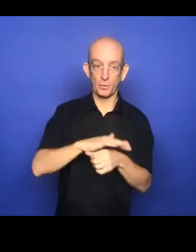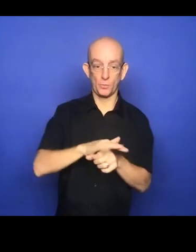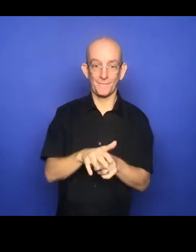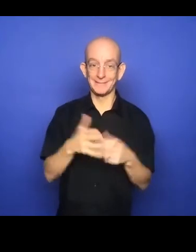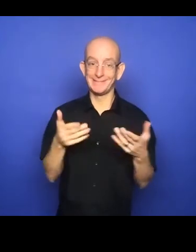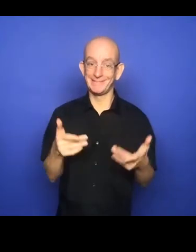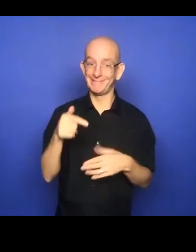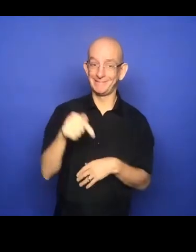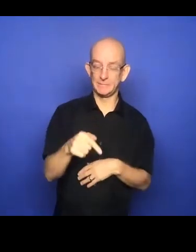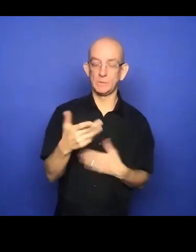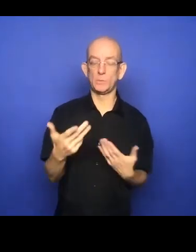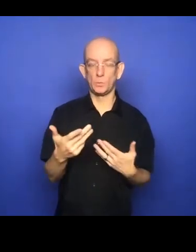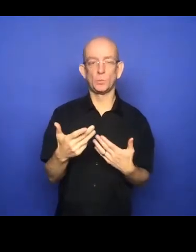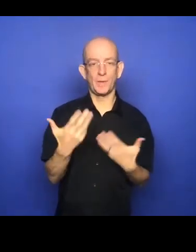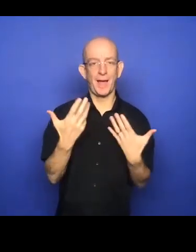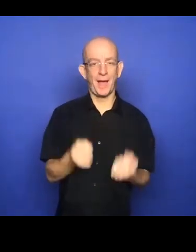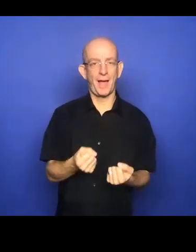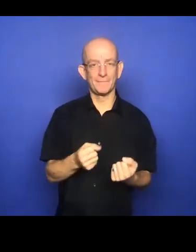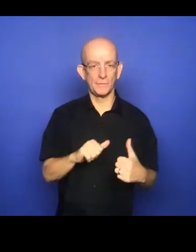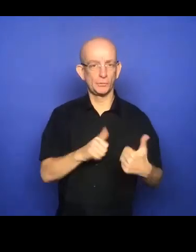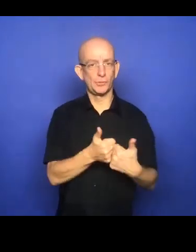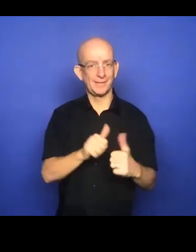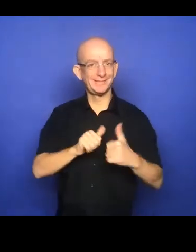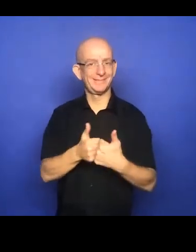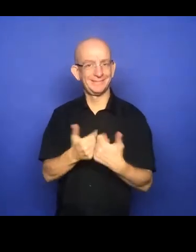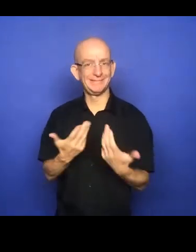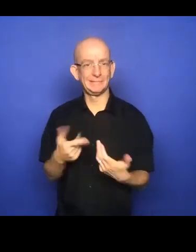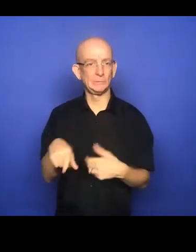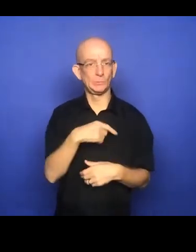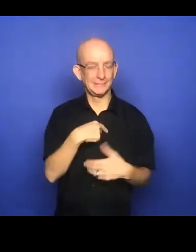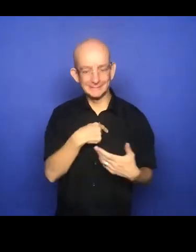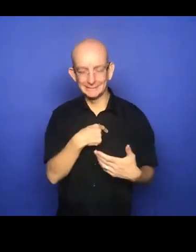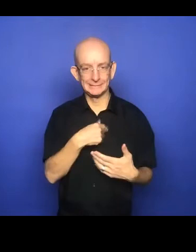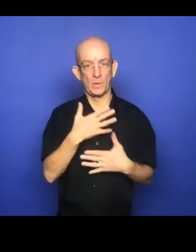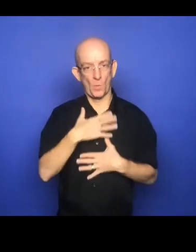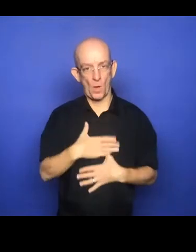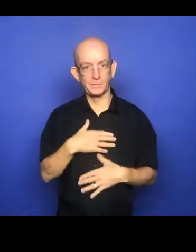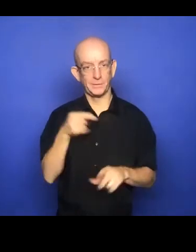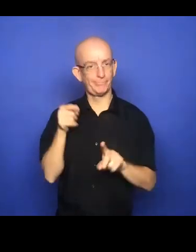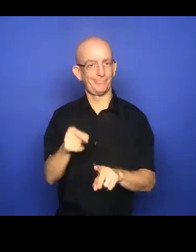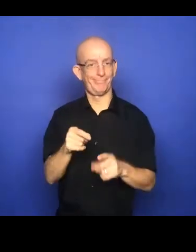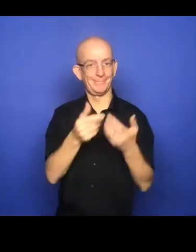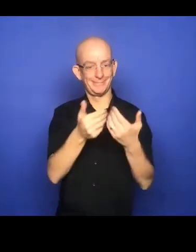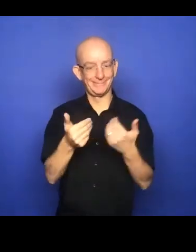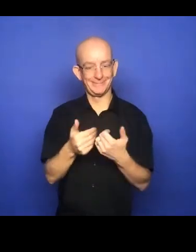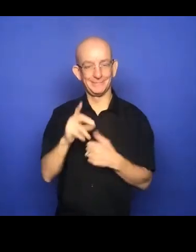it came to disaggregated data . Where